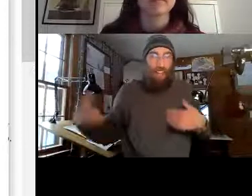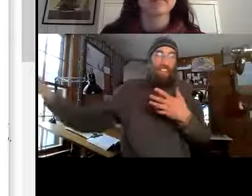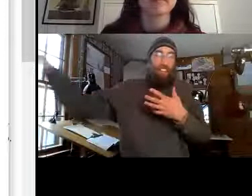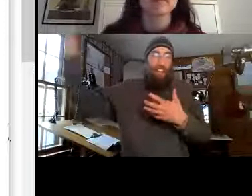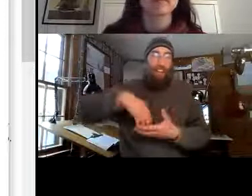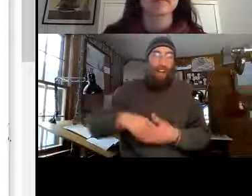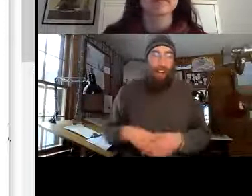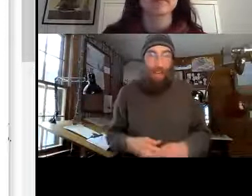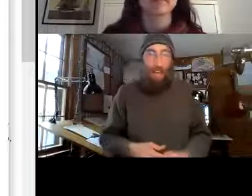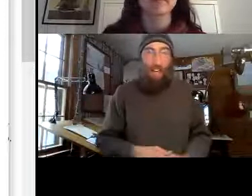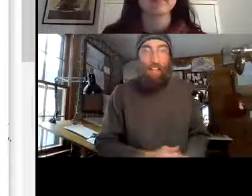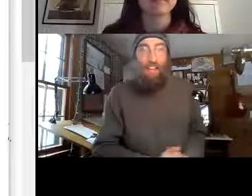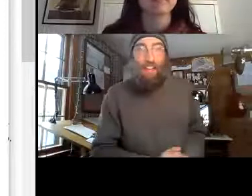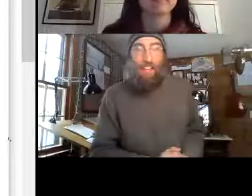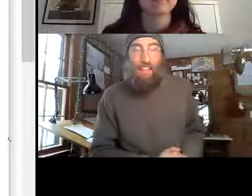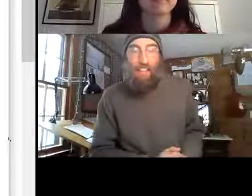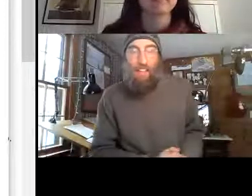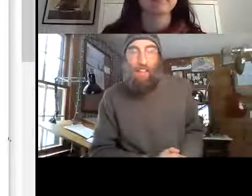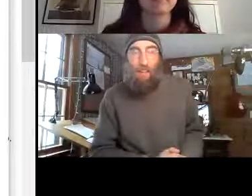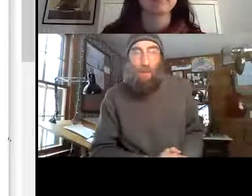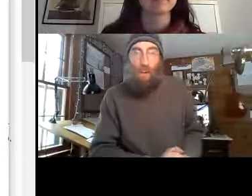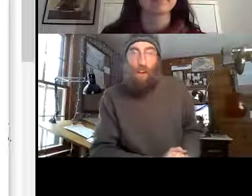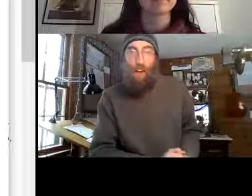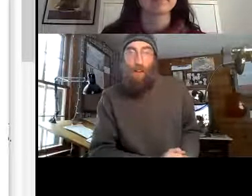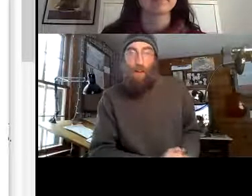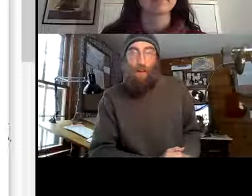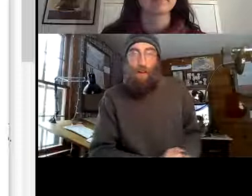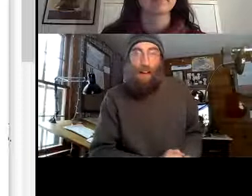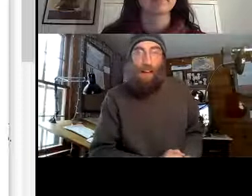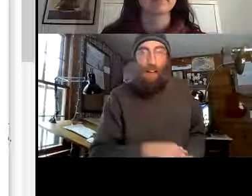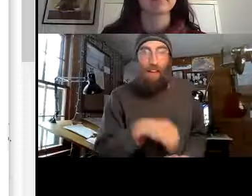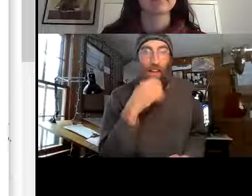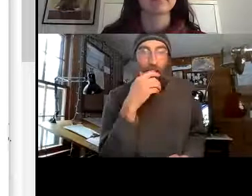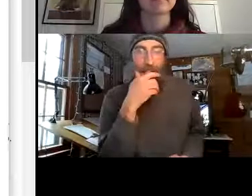but it kind of tumbled out into my hands, this Civil War diary written by a,